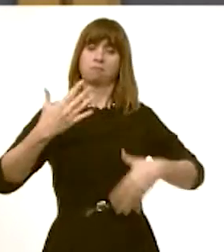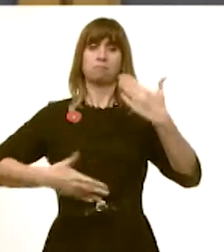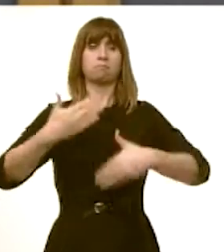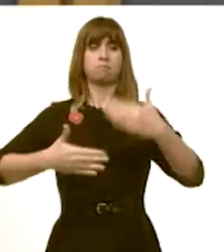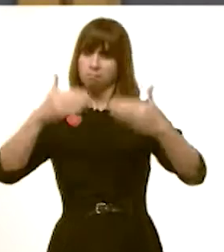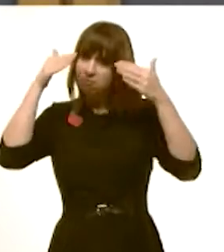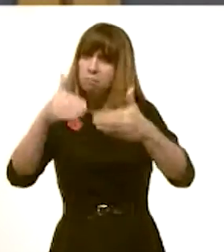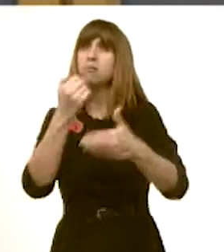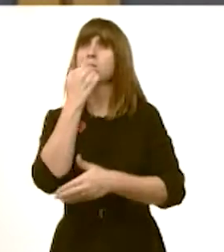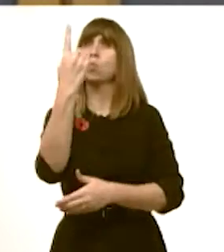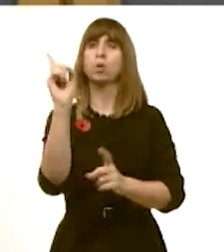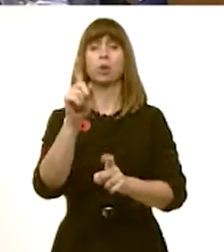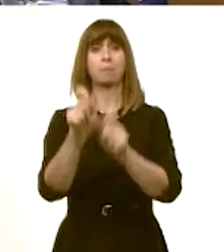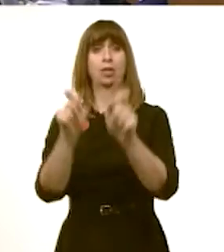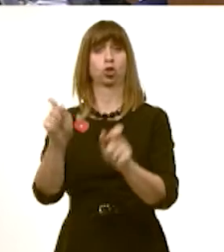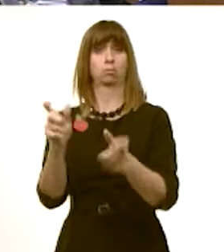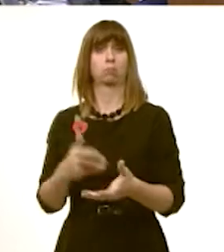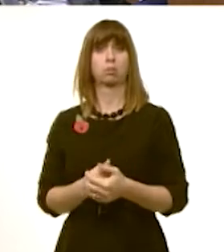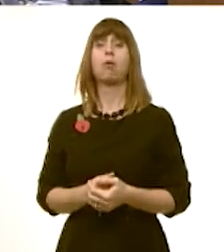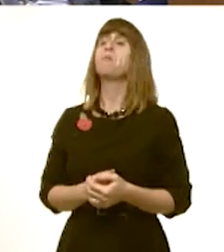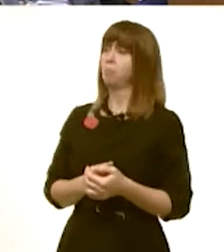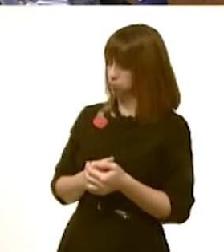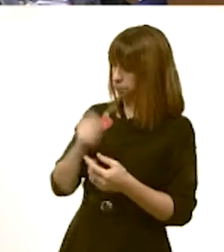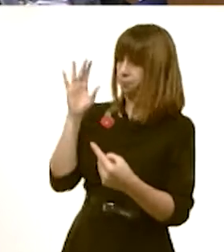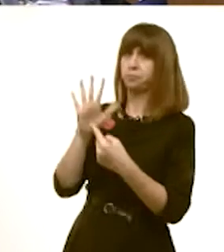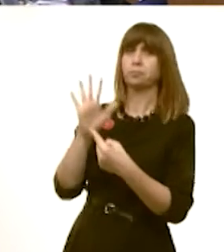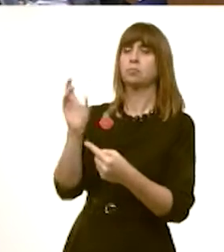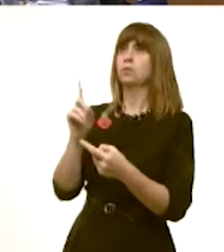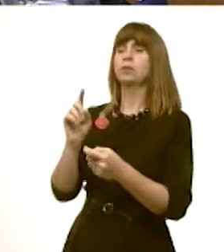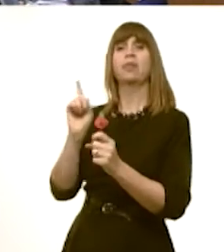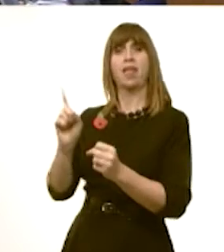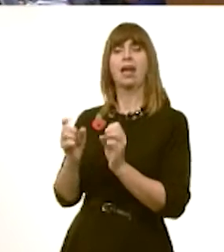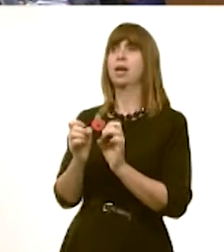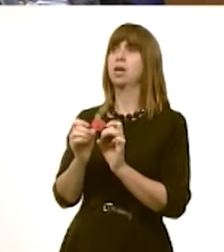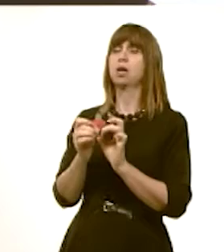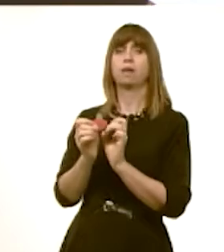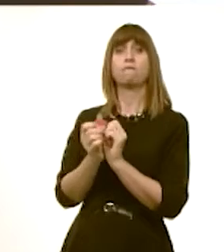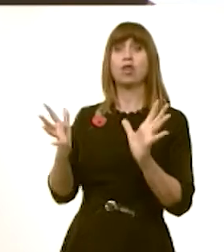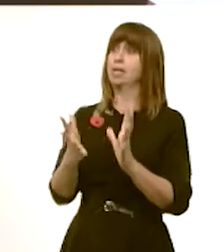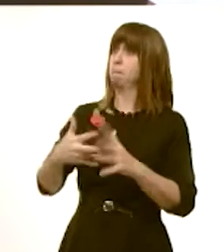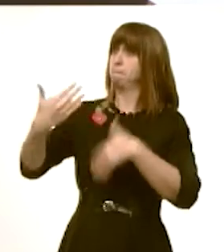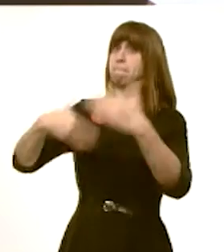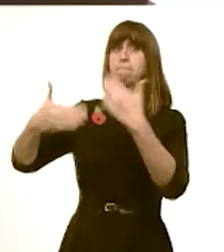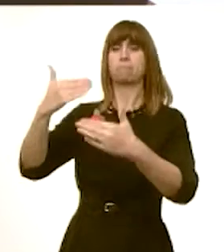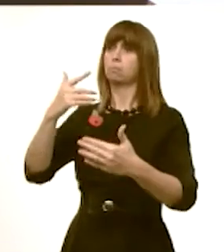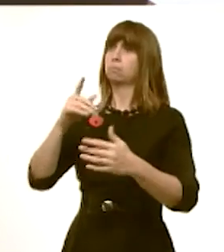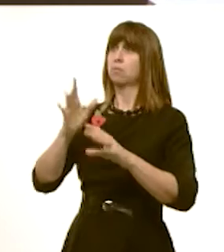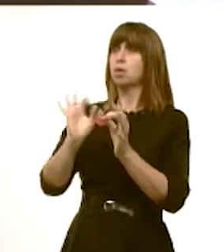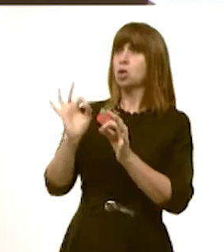Carwyn Jones: Full freedom, yes. Resourcing, yes. Bearing in mind the financial squeeze that we have received from the UK Government, it